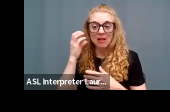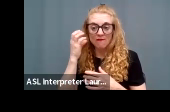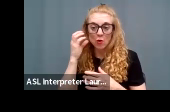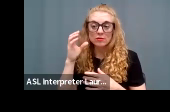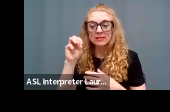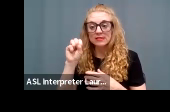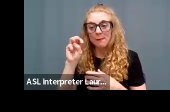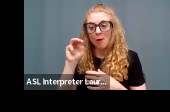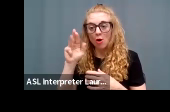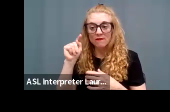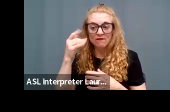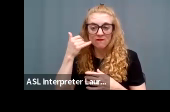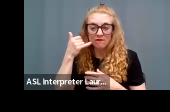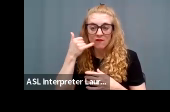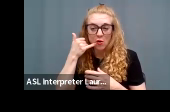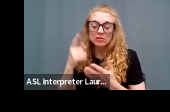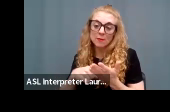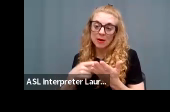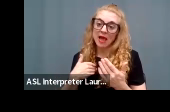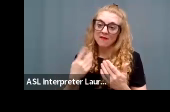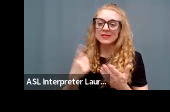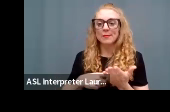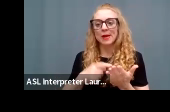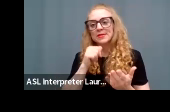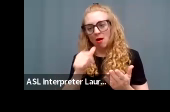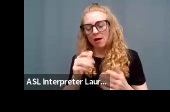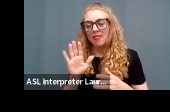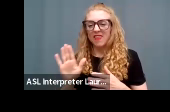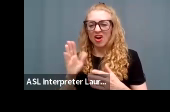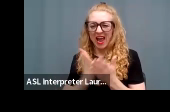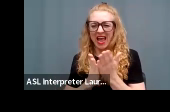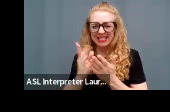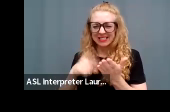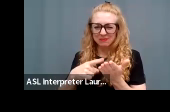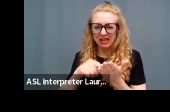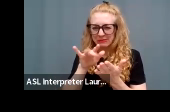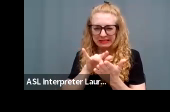use it do they have the manual dexterity and the you know the the ability to use a smartphone if